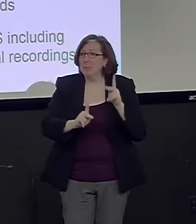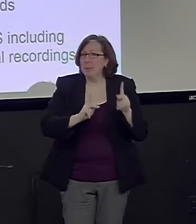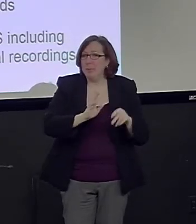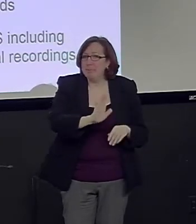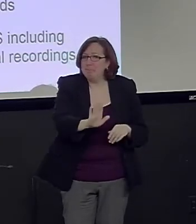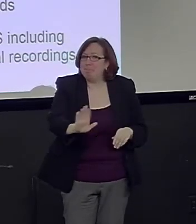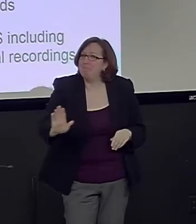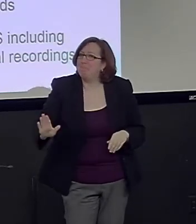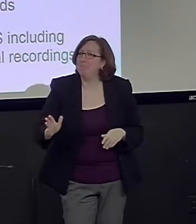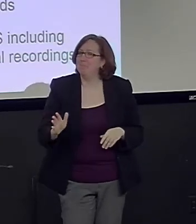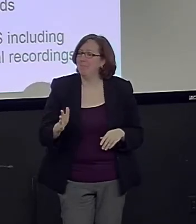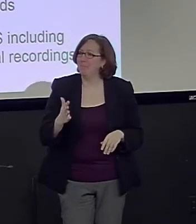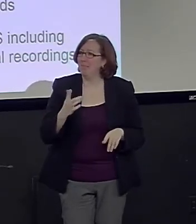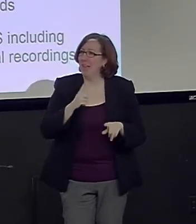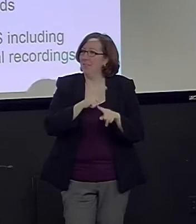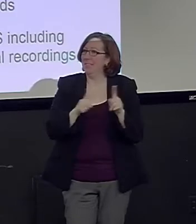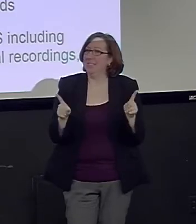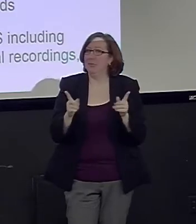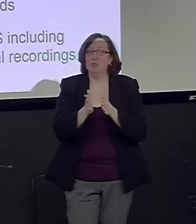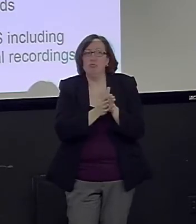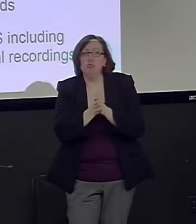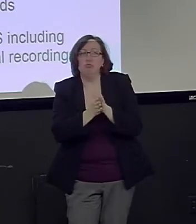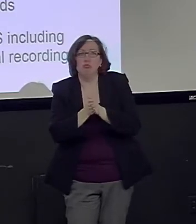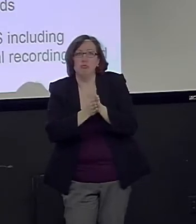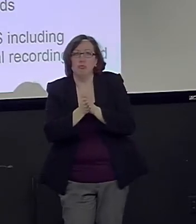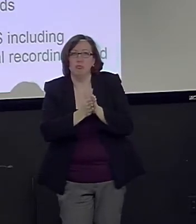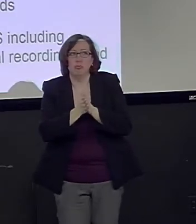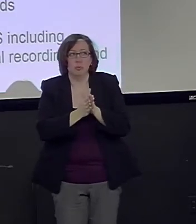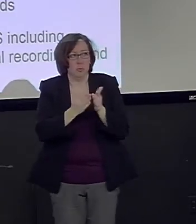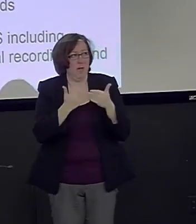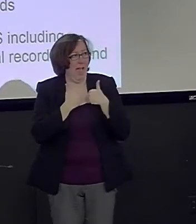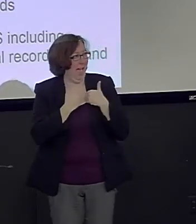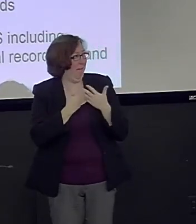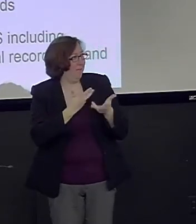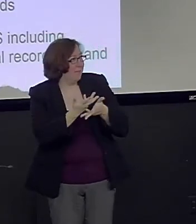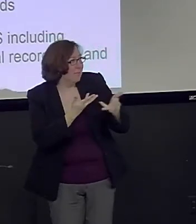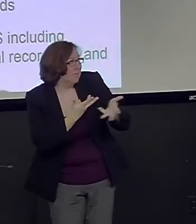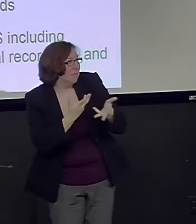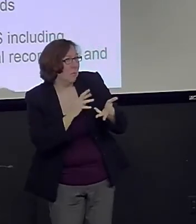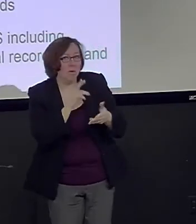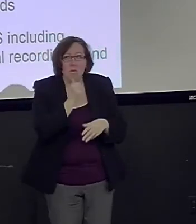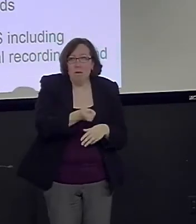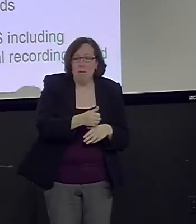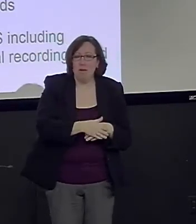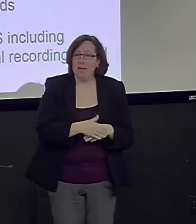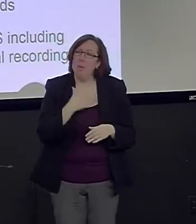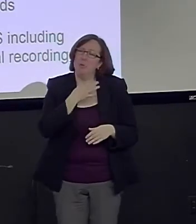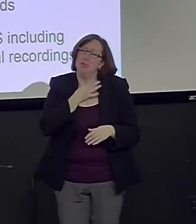drive to have these kinds of interactions, and I just was wondering if you'd captured any of that in some of your data.